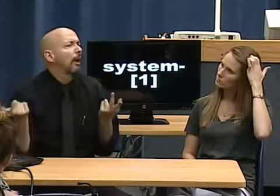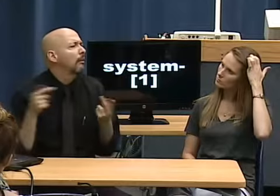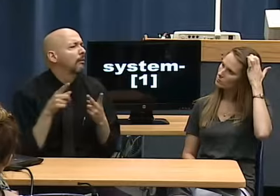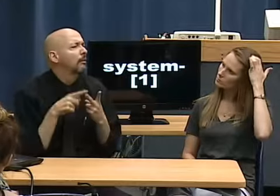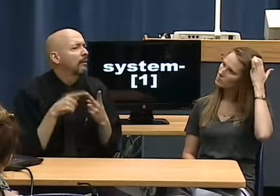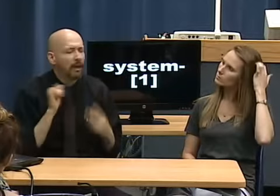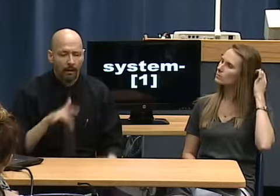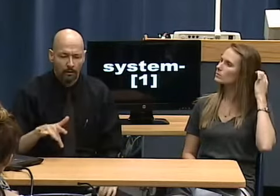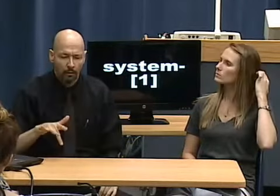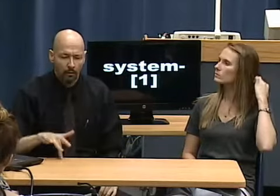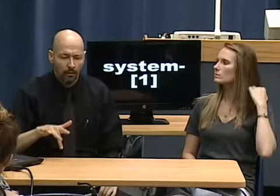What else?